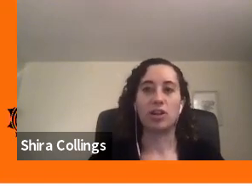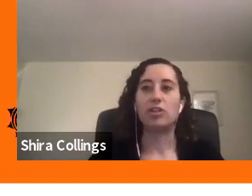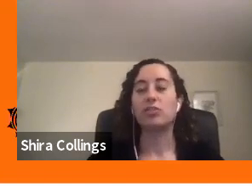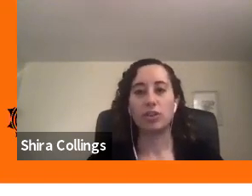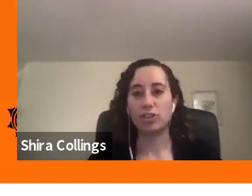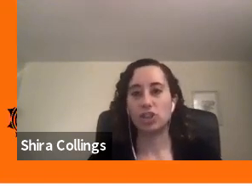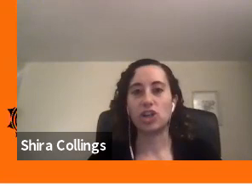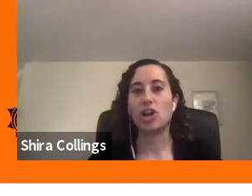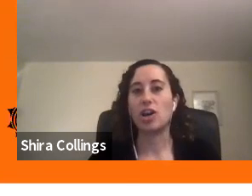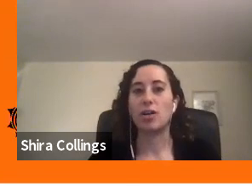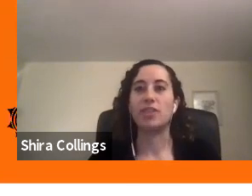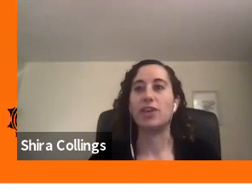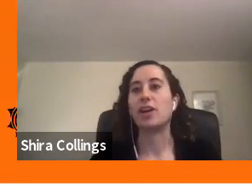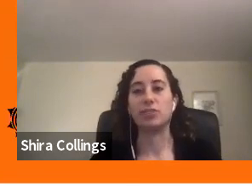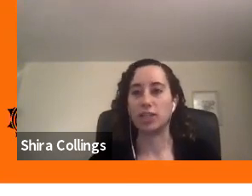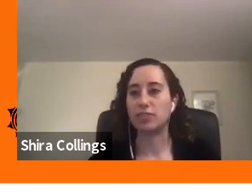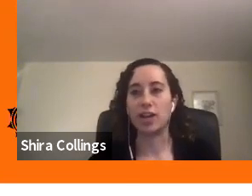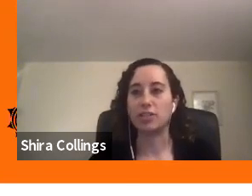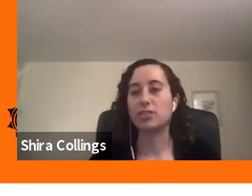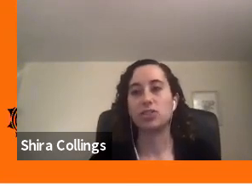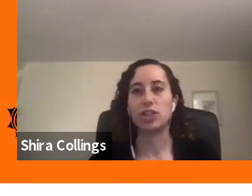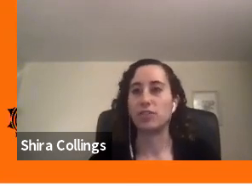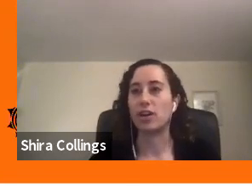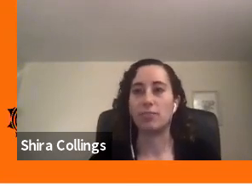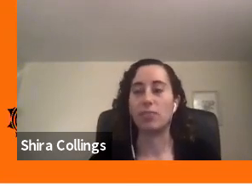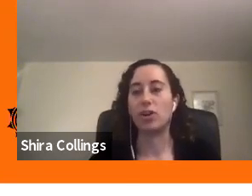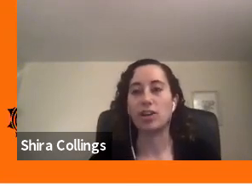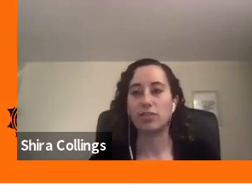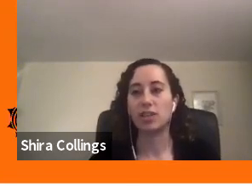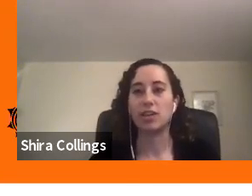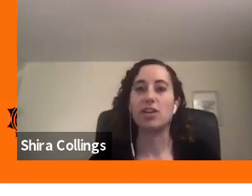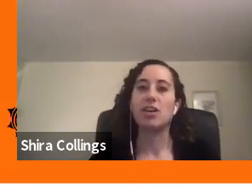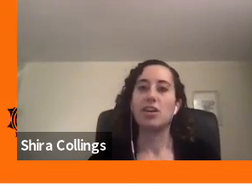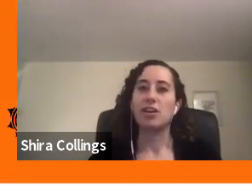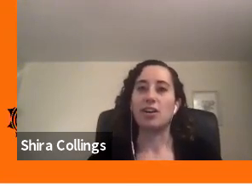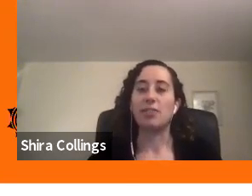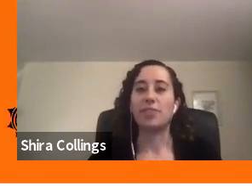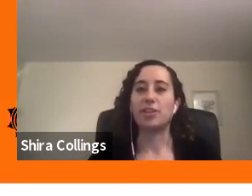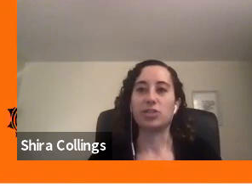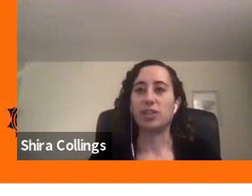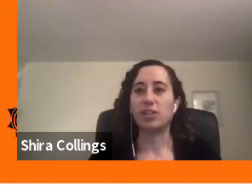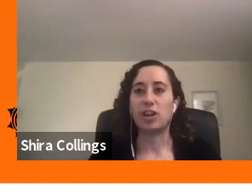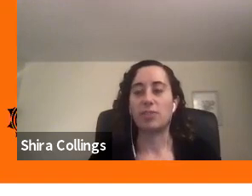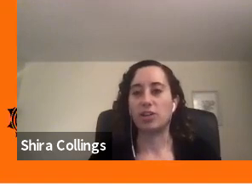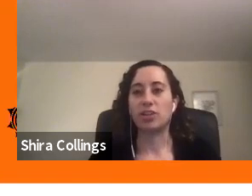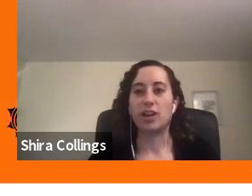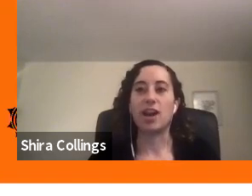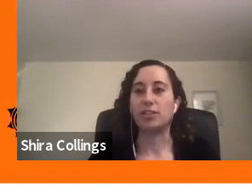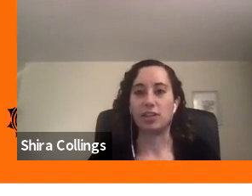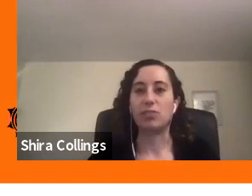stigma is kind of used to say that like if people in these groups are larger than that kind of justifies